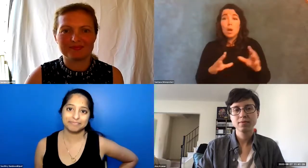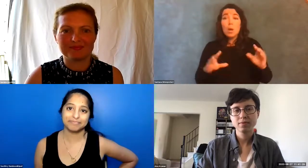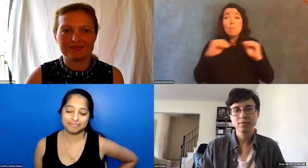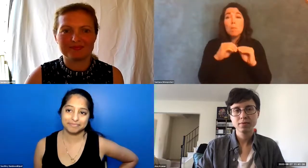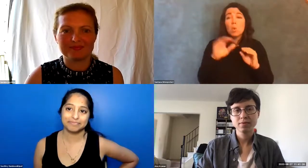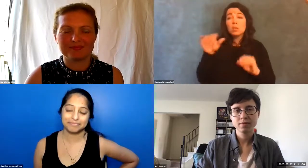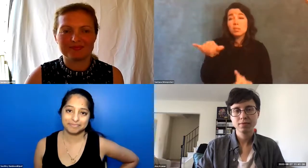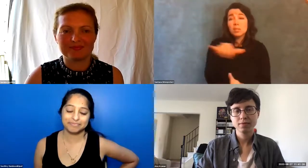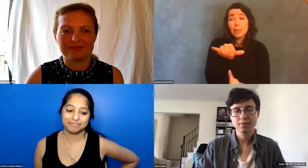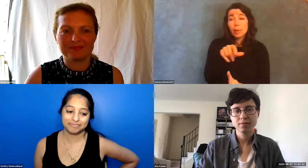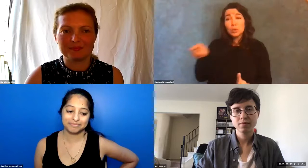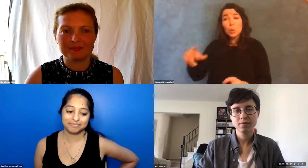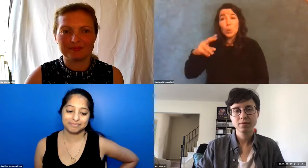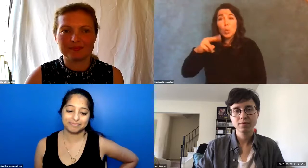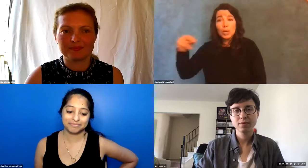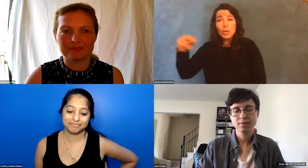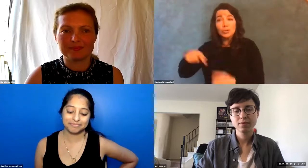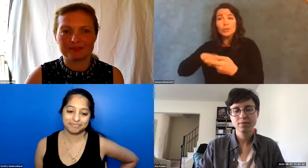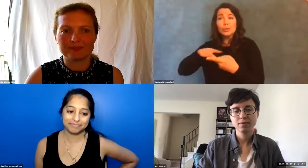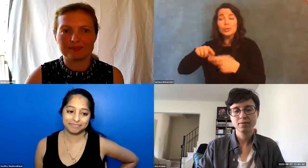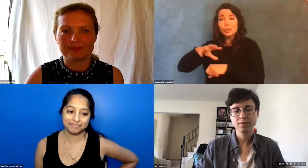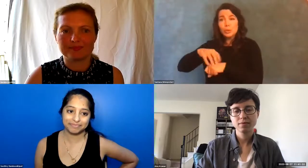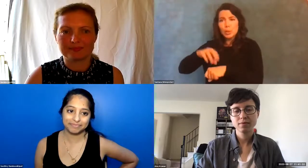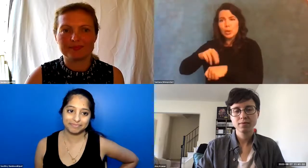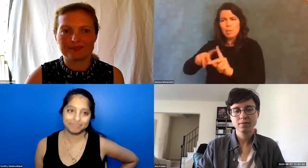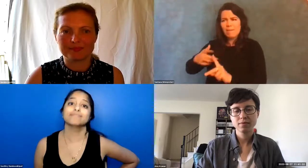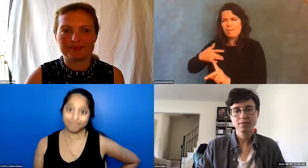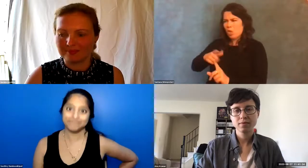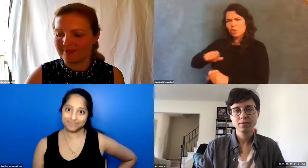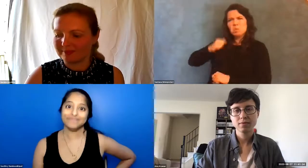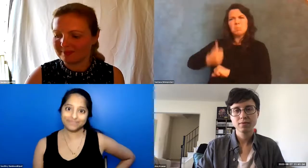is you know -- while people think it should have a more rigid word order.